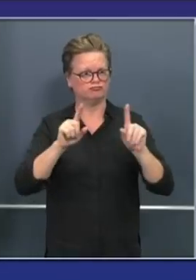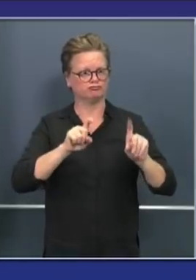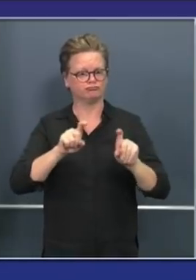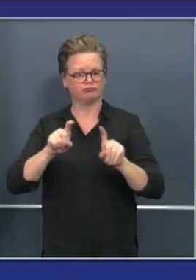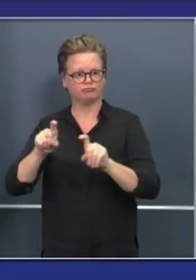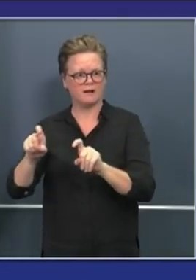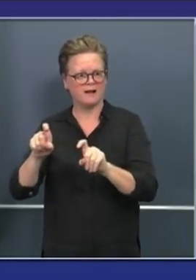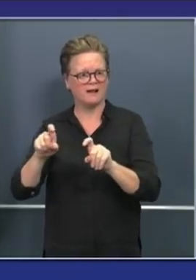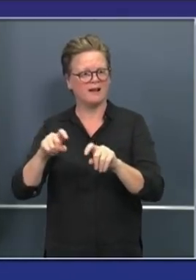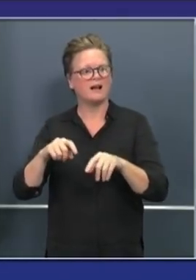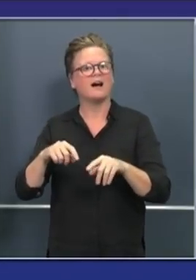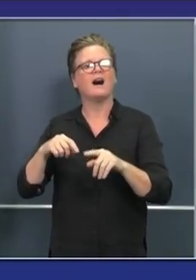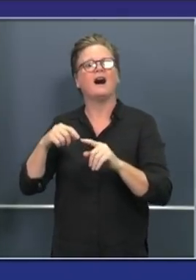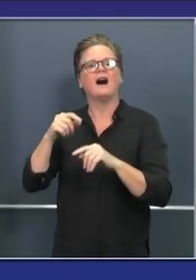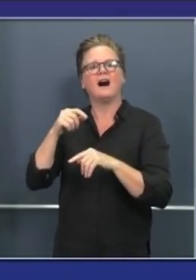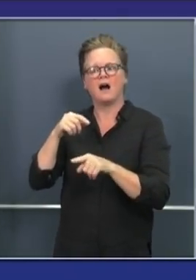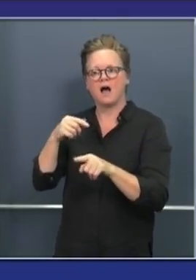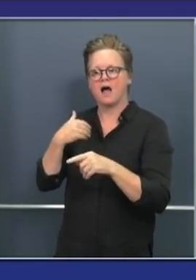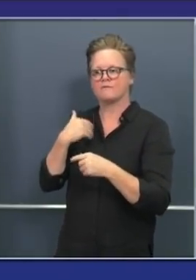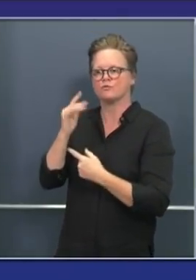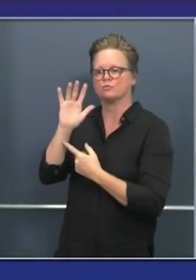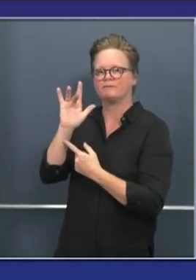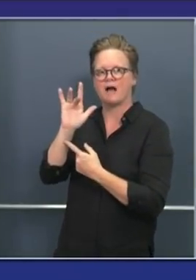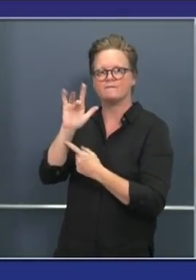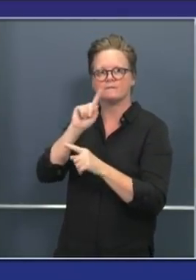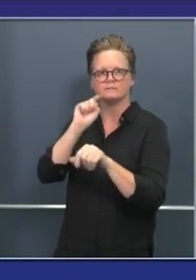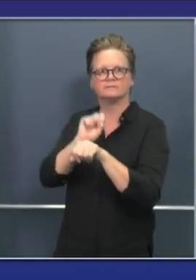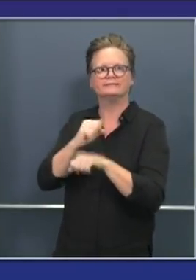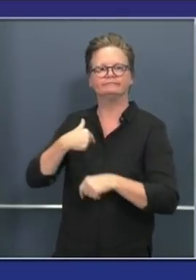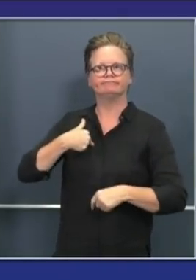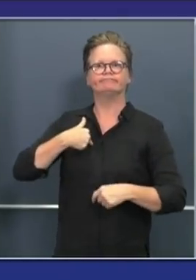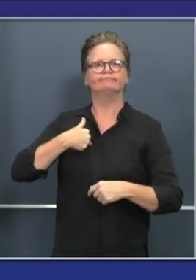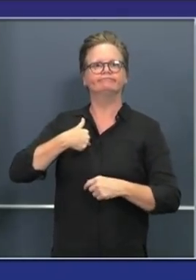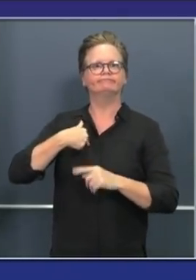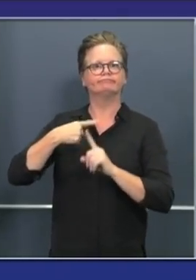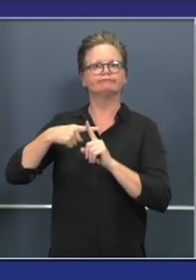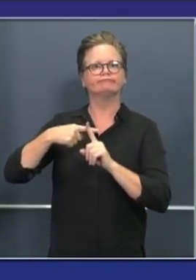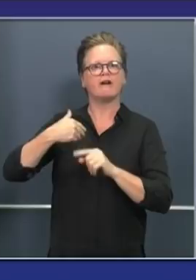COMMUNITIES. WE WANT TO SEE A TESTING POSITIVITY RATE THAT IS BELOW